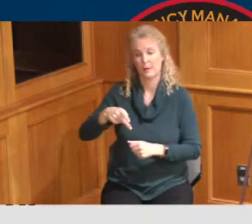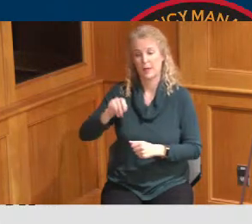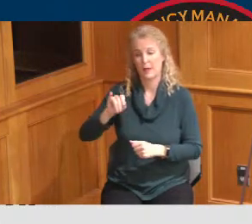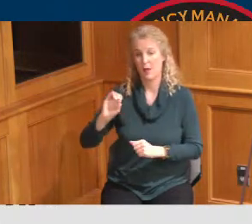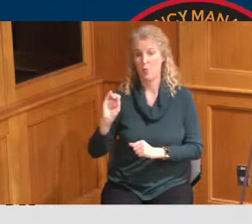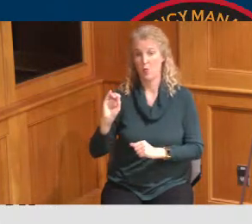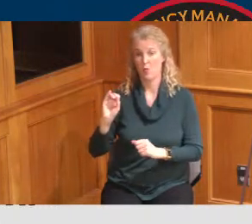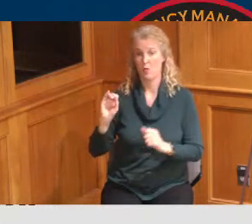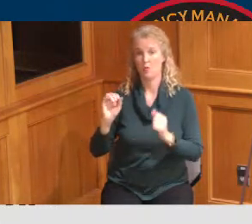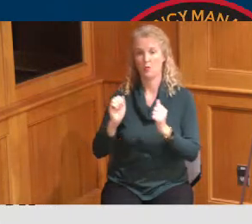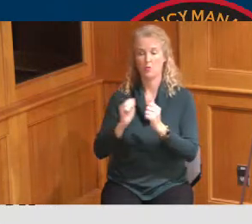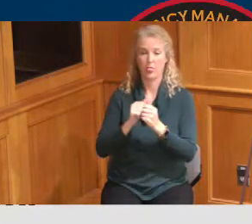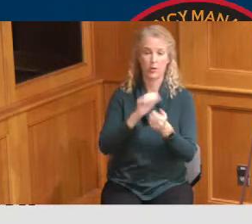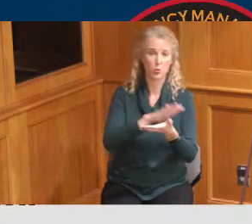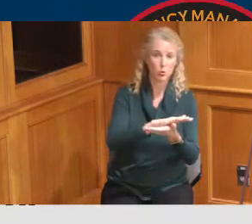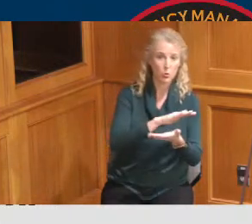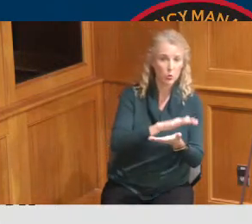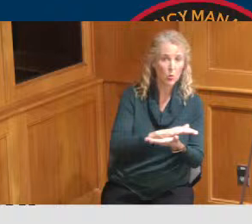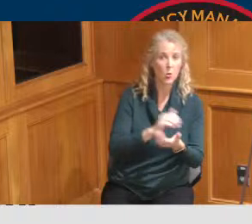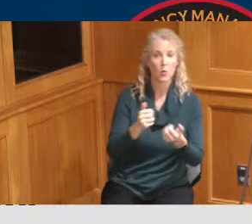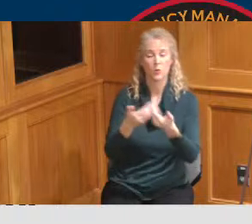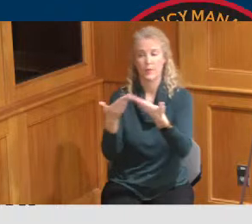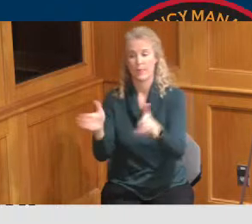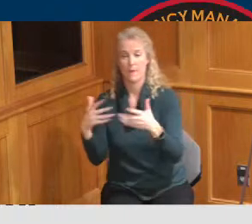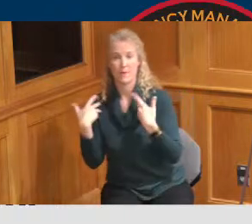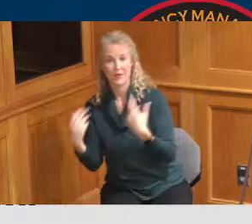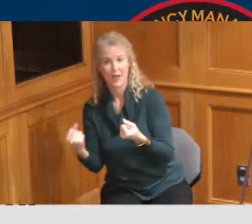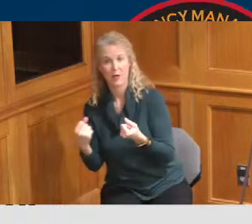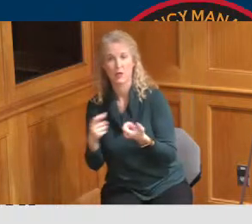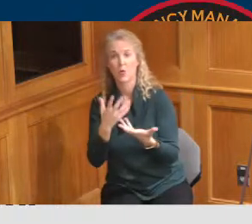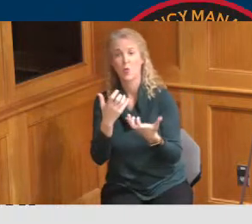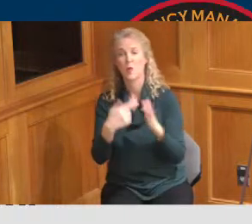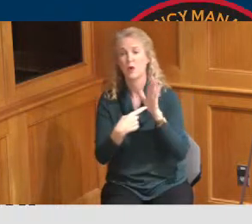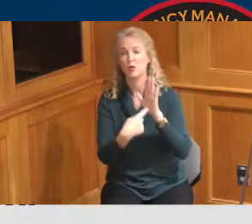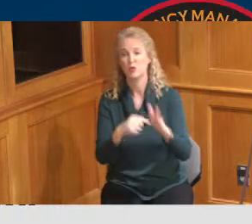worked with a lot of the schools again pushing that information out and that had never happened